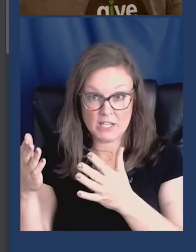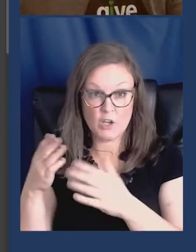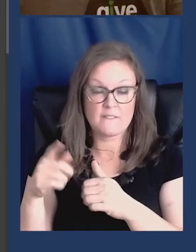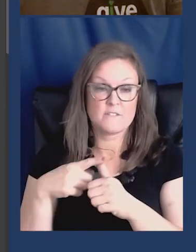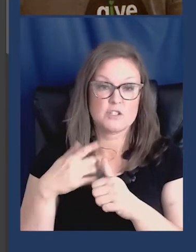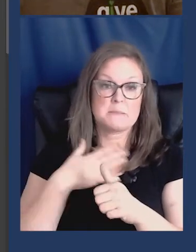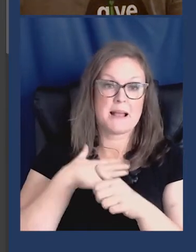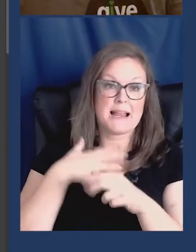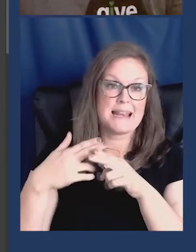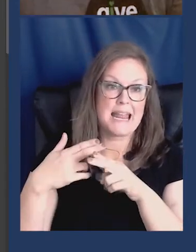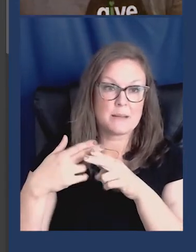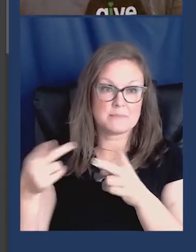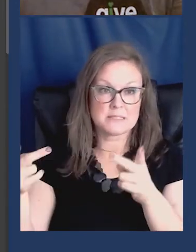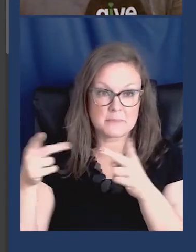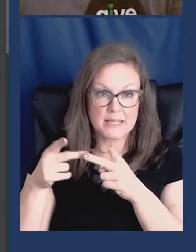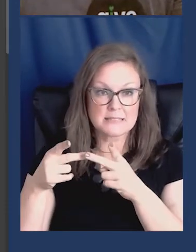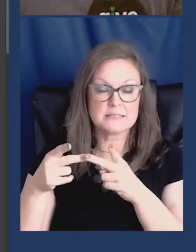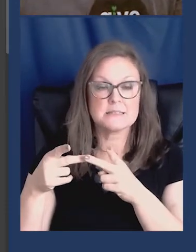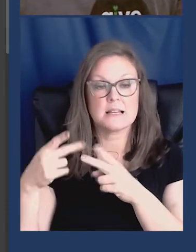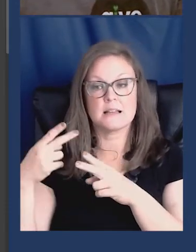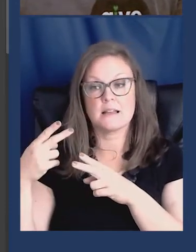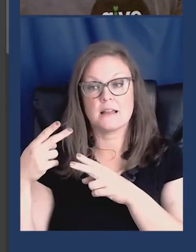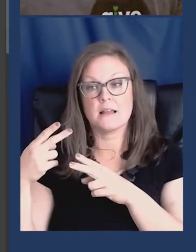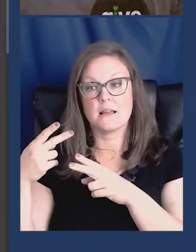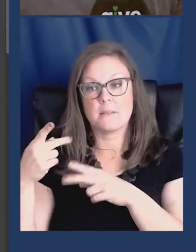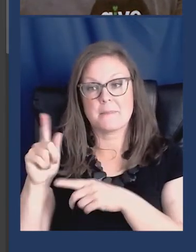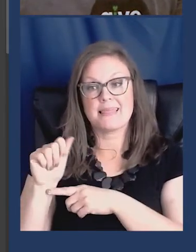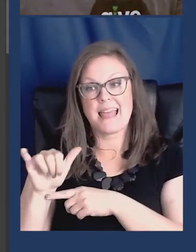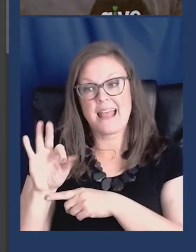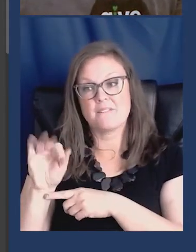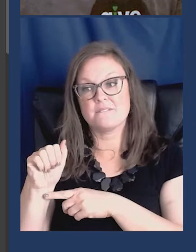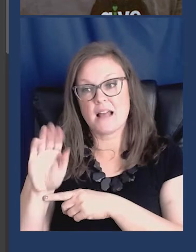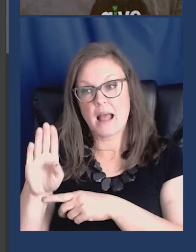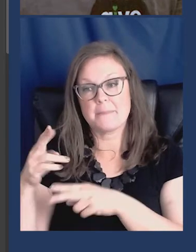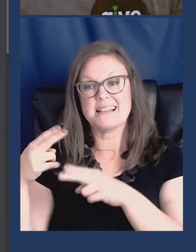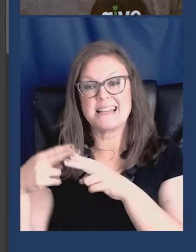Just add the PlayFab namespaces and then I want to add